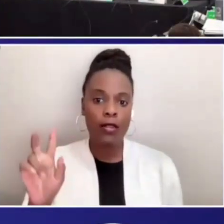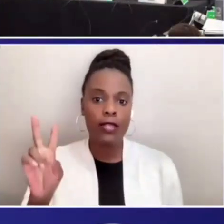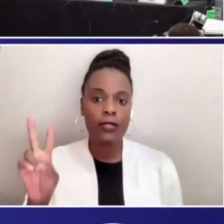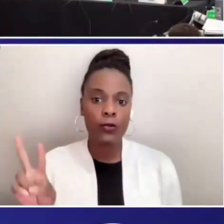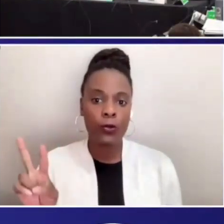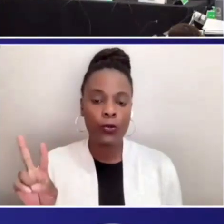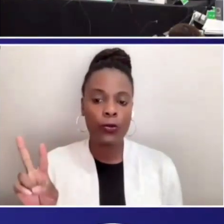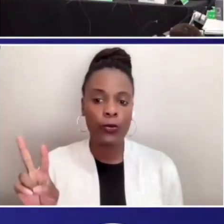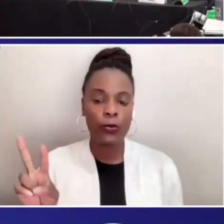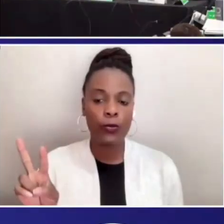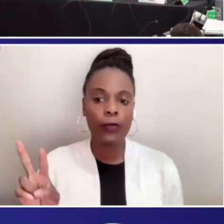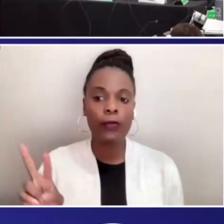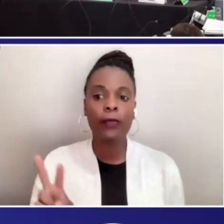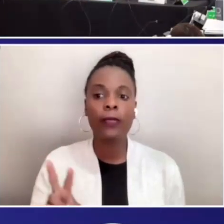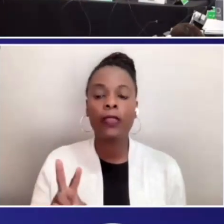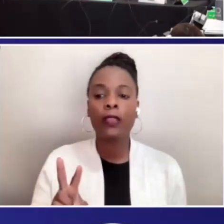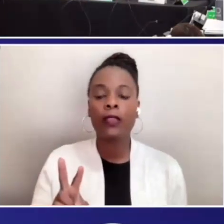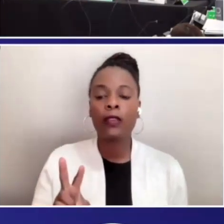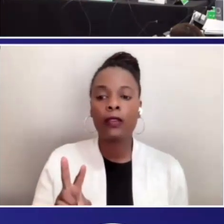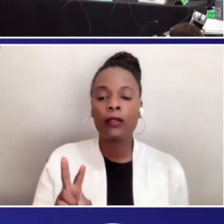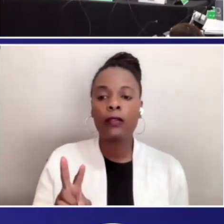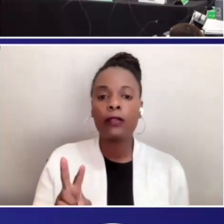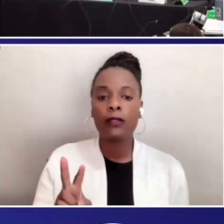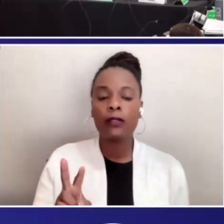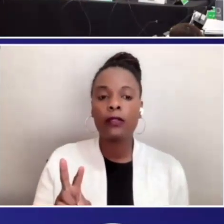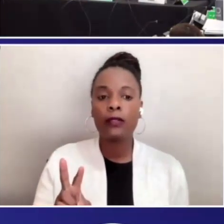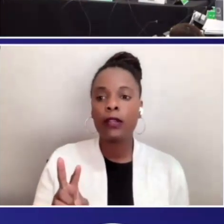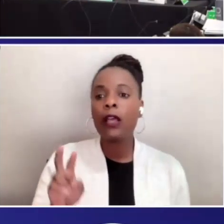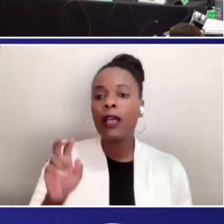and that are -- those are the amendments to